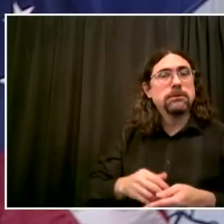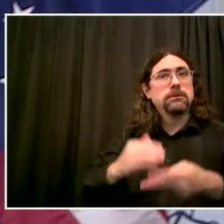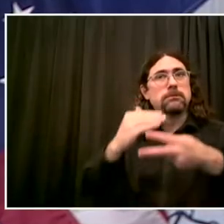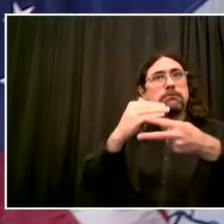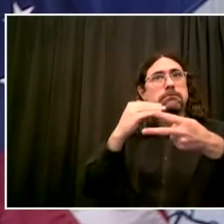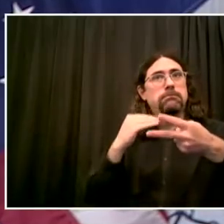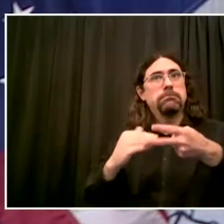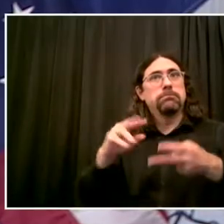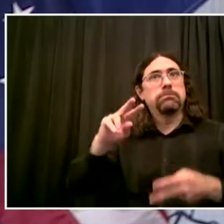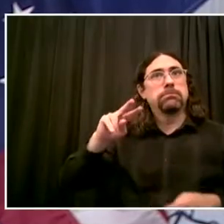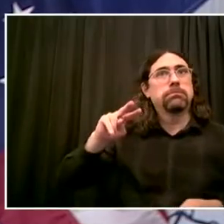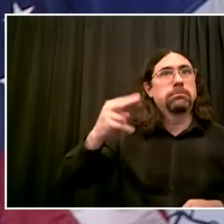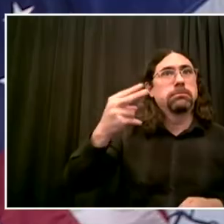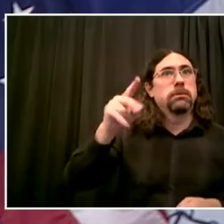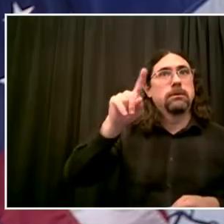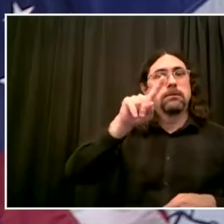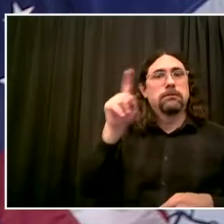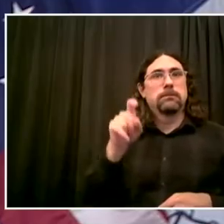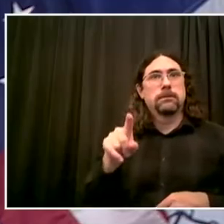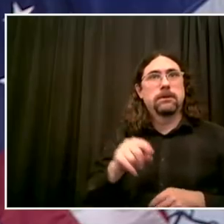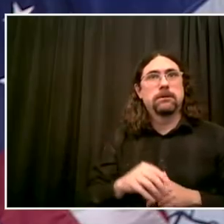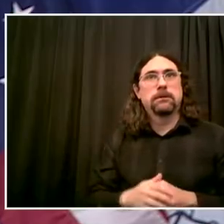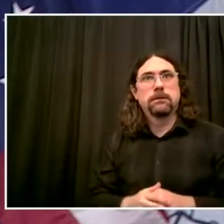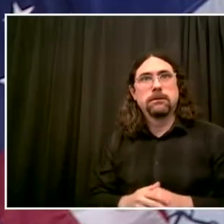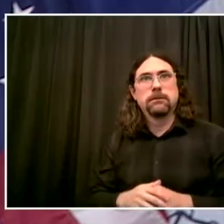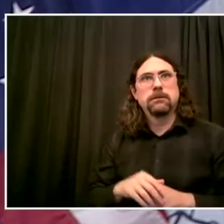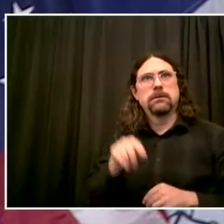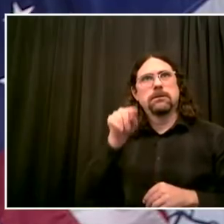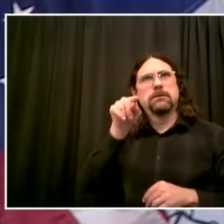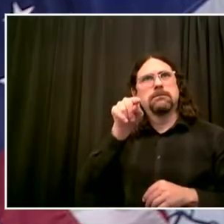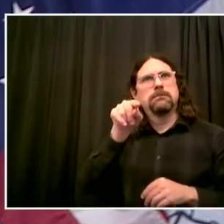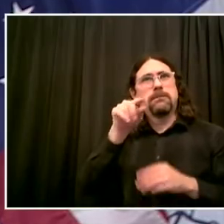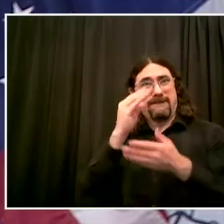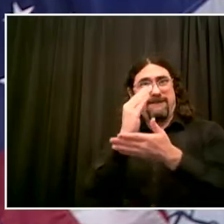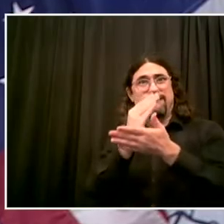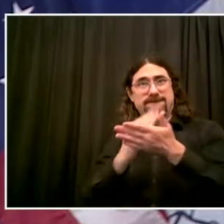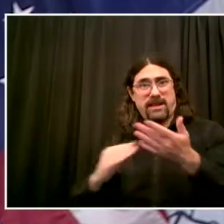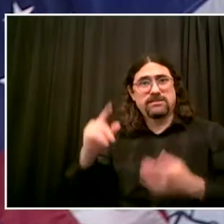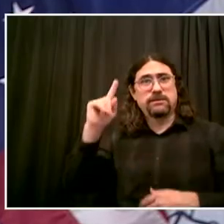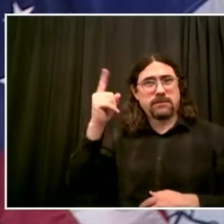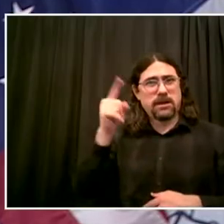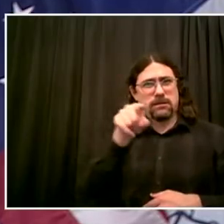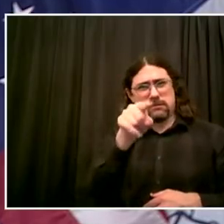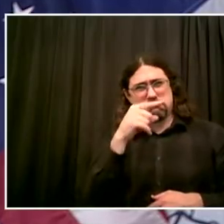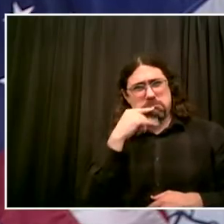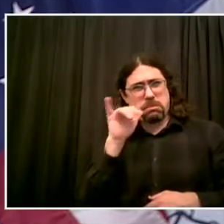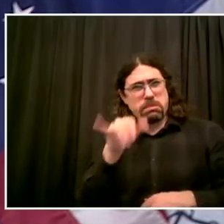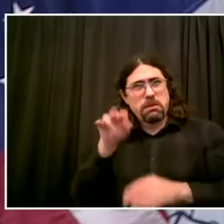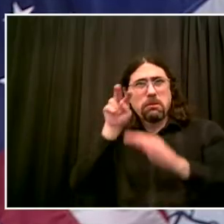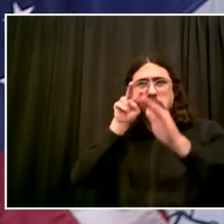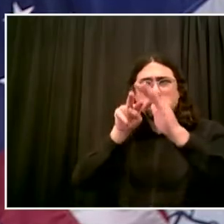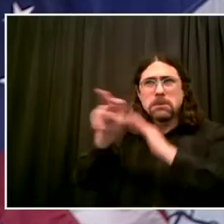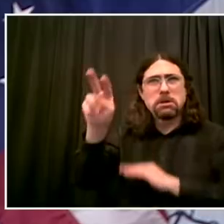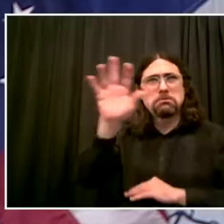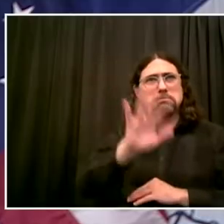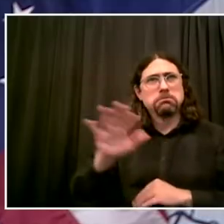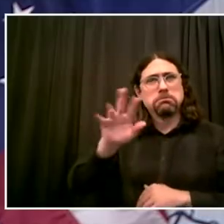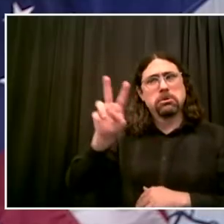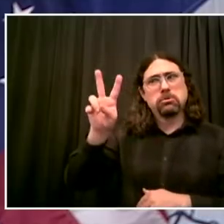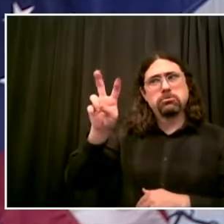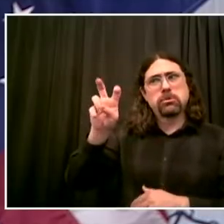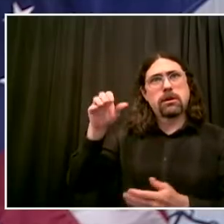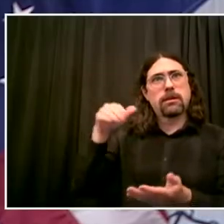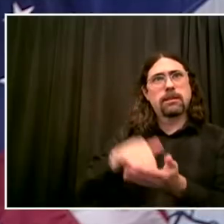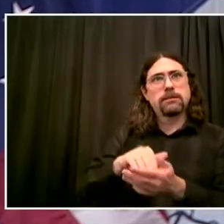THERE WOULD BE